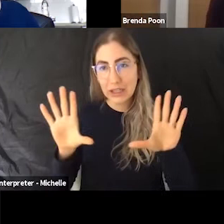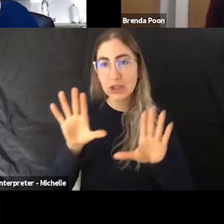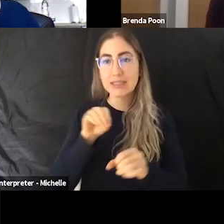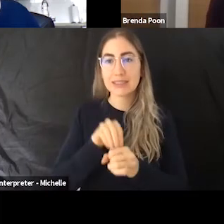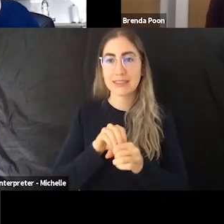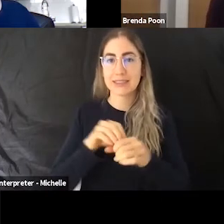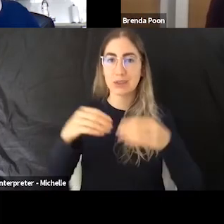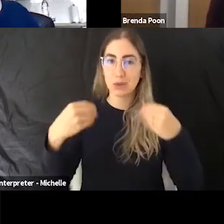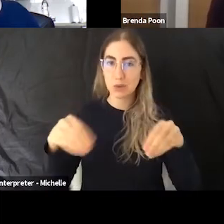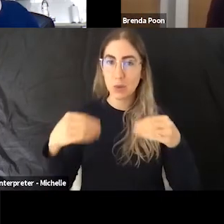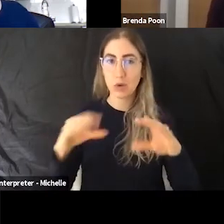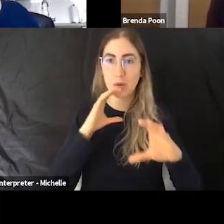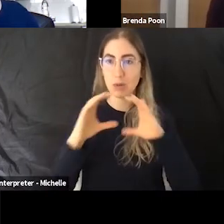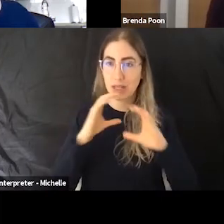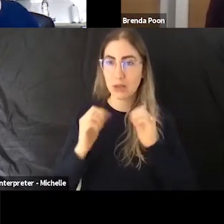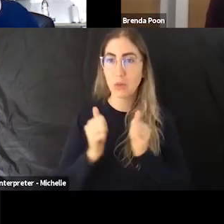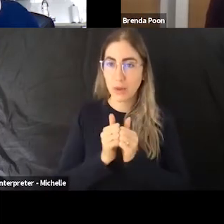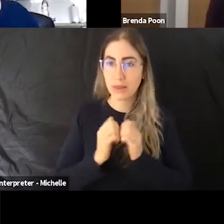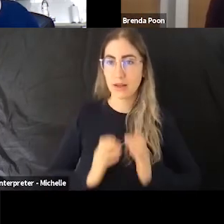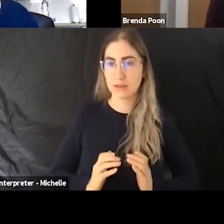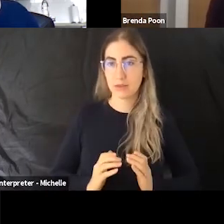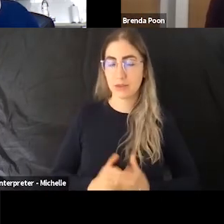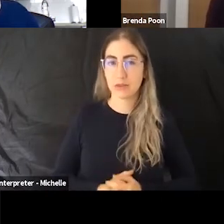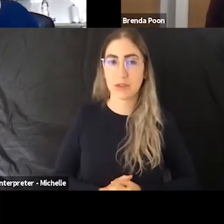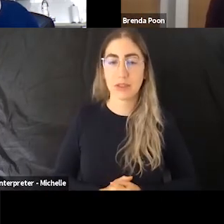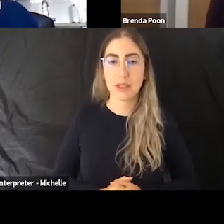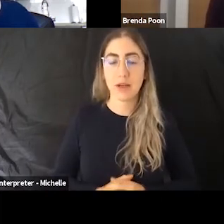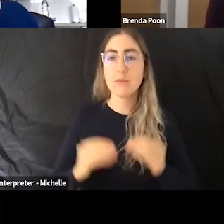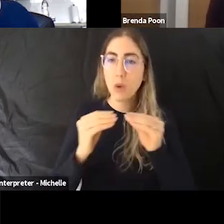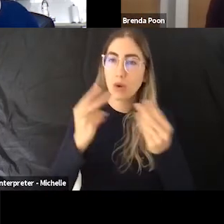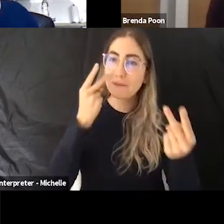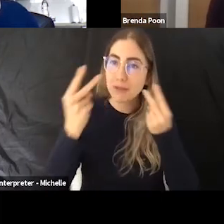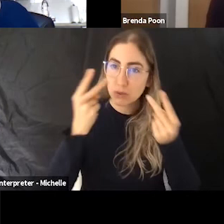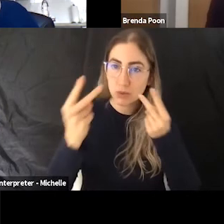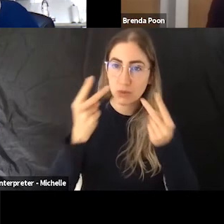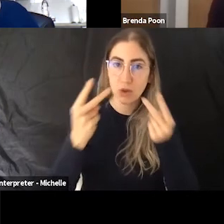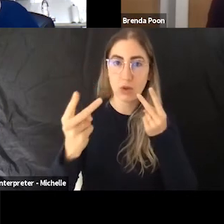A SECOND MAJOR RECOMMENDATION WAS TO SUPPORT -- FOR BUSINESSES TO BETTER SUPPORT CLEAR IN-STORE COMMUNICATION WITH CUSTOMERS. SO HAVING MORE VISUAL CLUES, WRITTEN